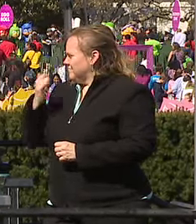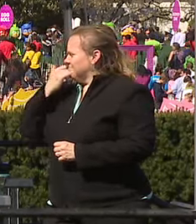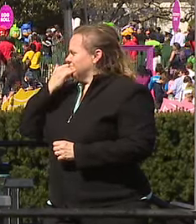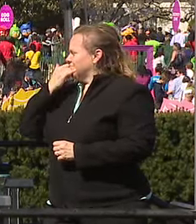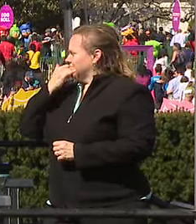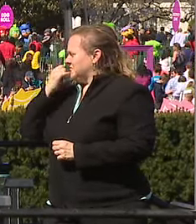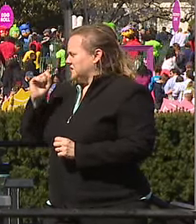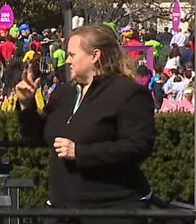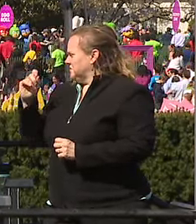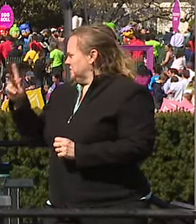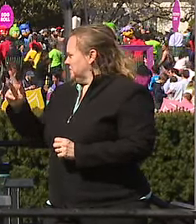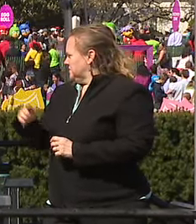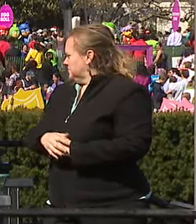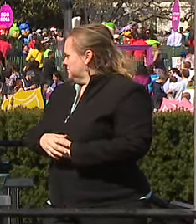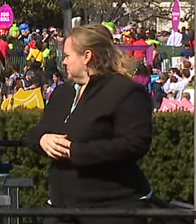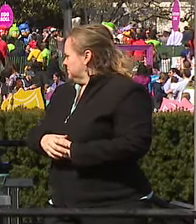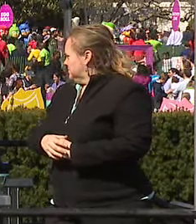It's all right. That's for the dog.